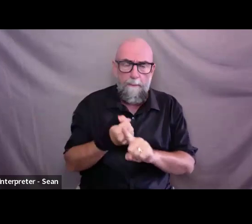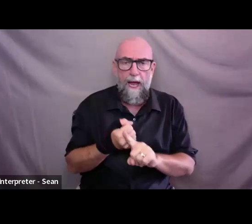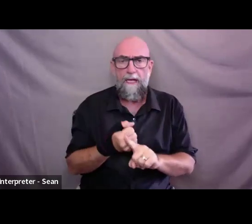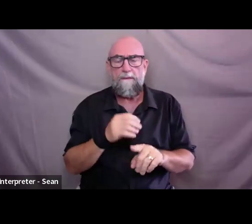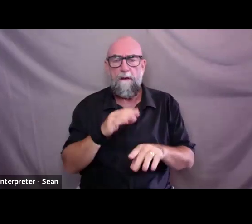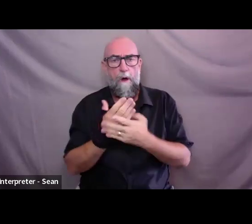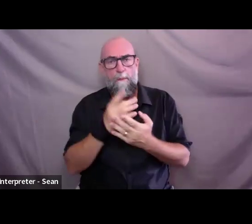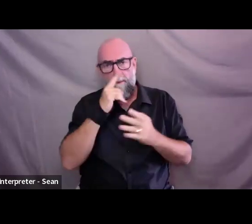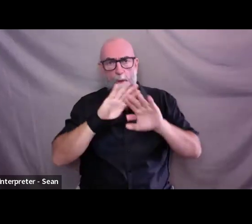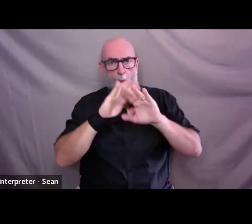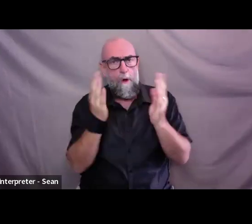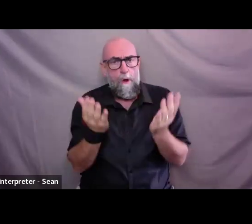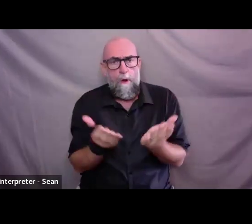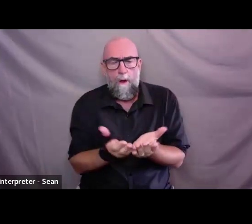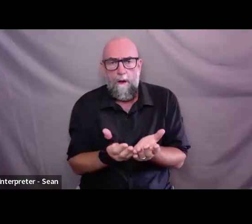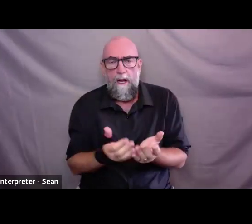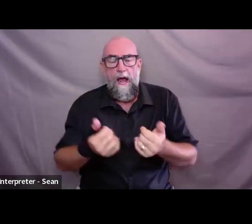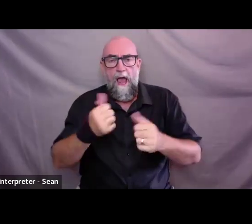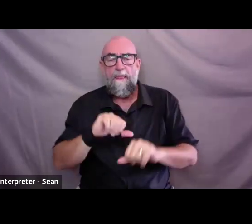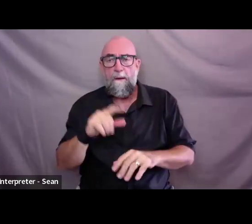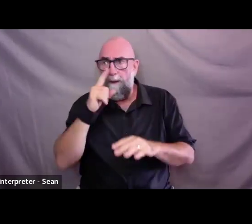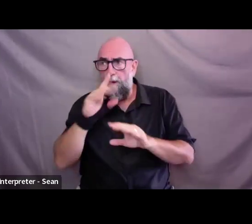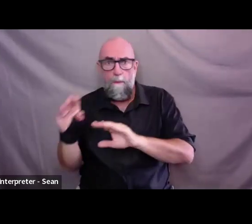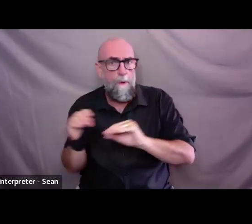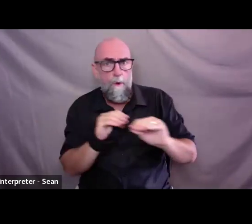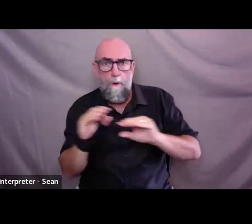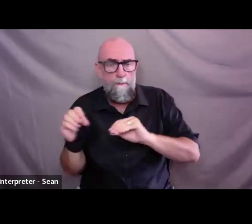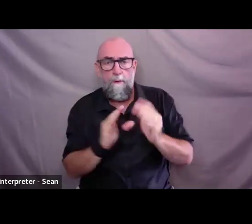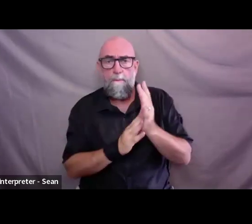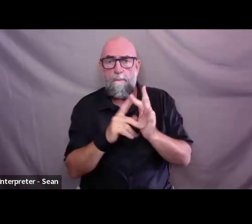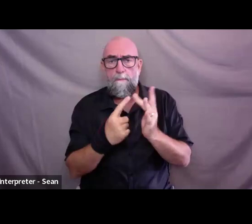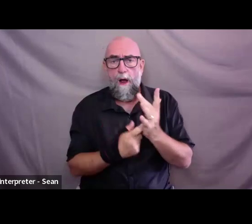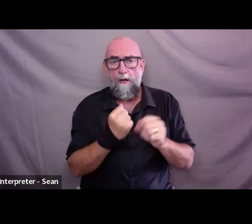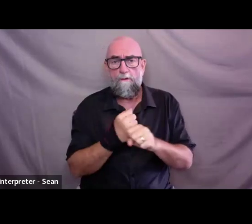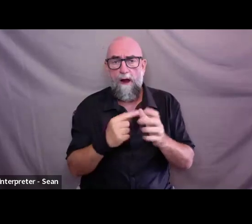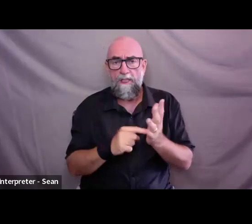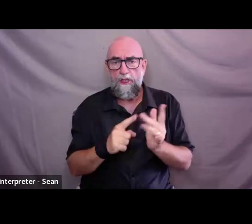and people from refugee backgrounds in Australia and future people in the region. Now for some